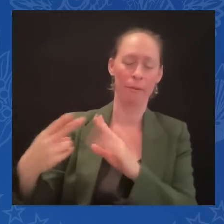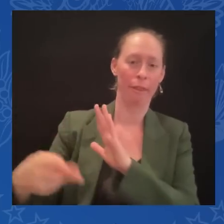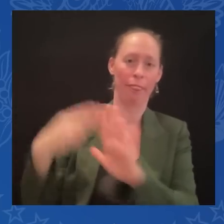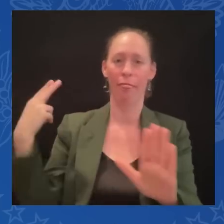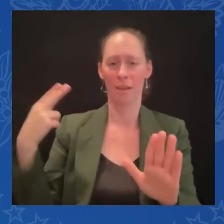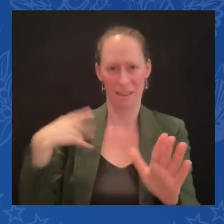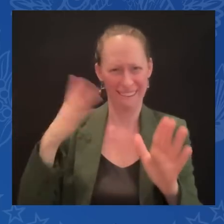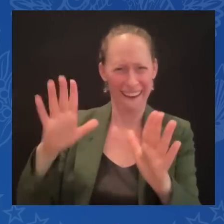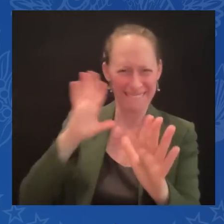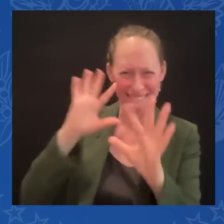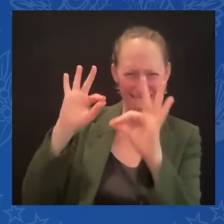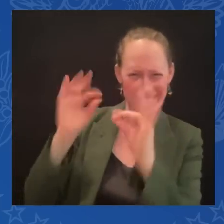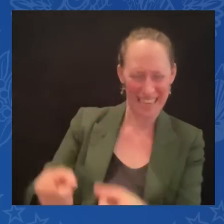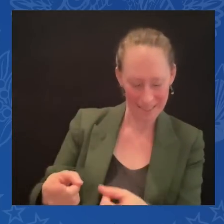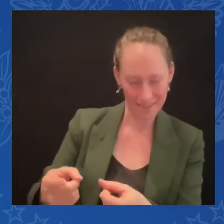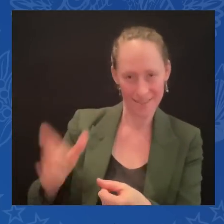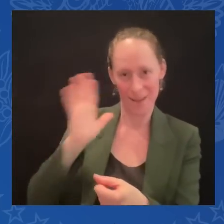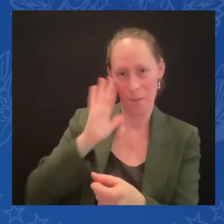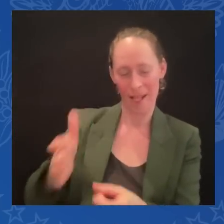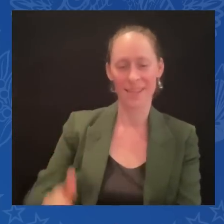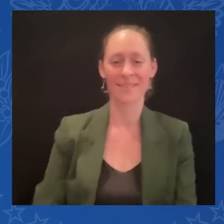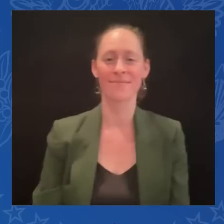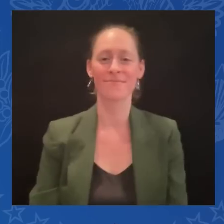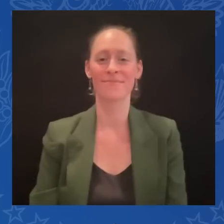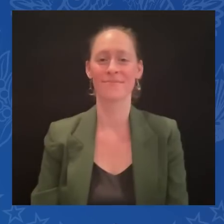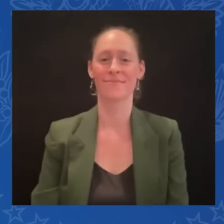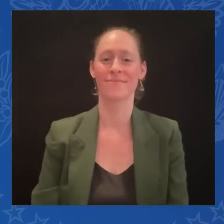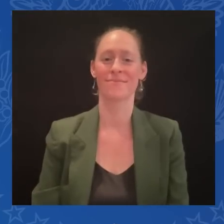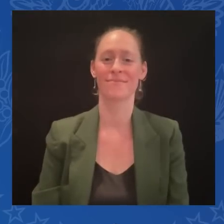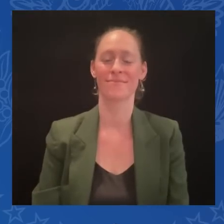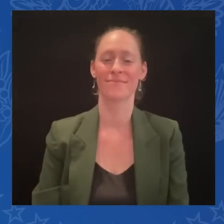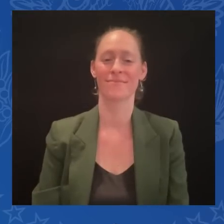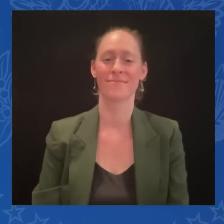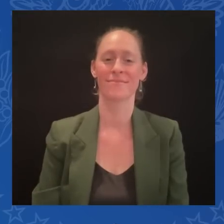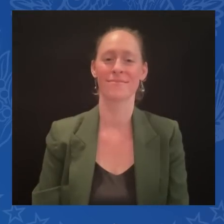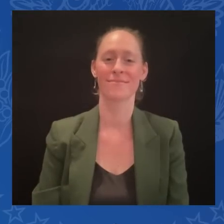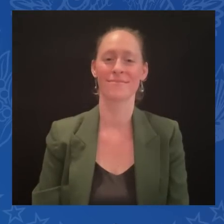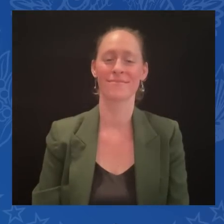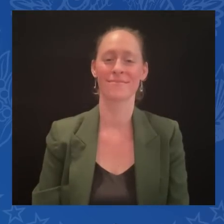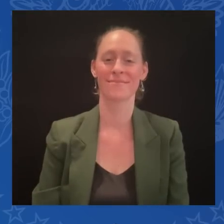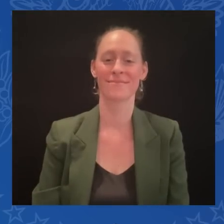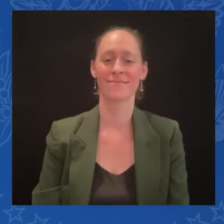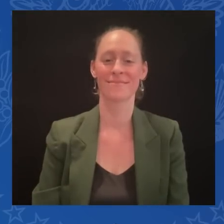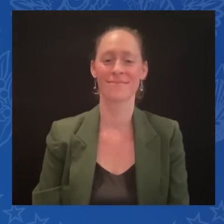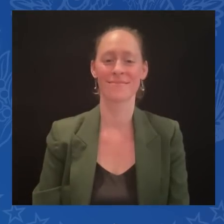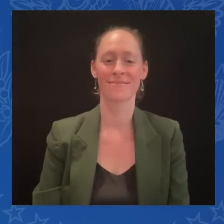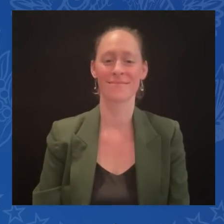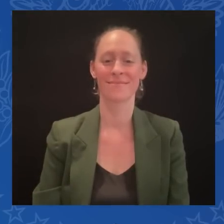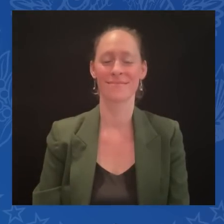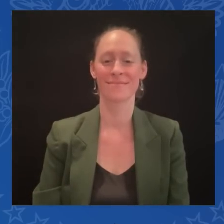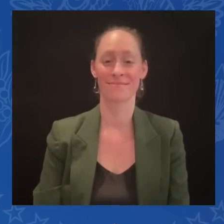And we're removing every single lead pipe in America. More than 100,000 lead service lines go into homes here in South Carolina.